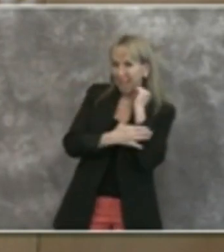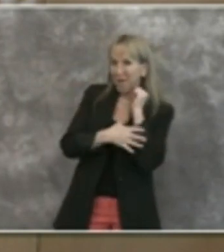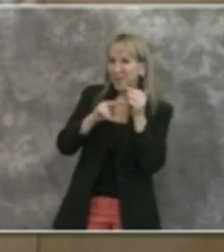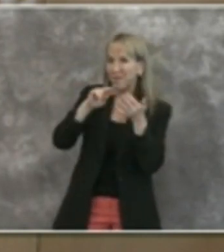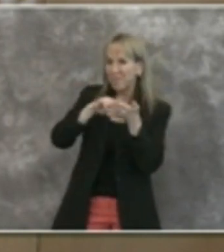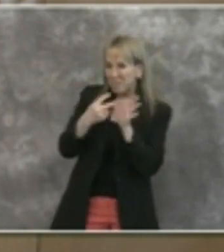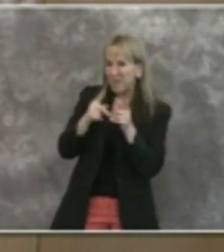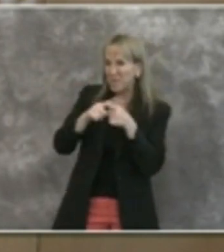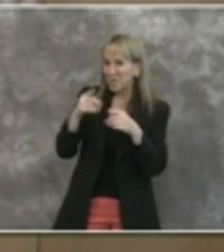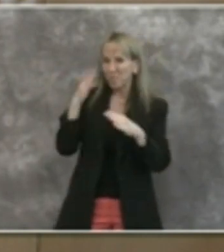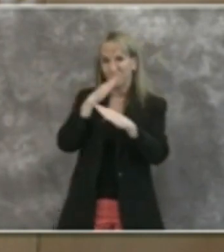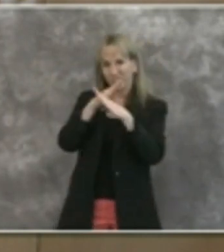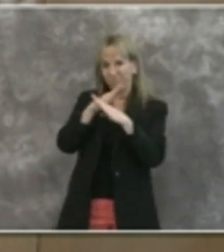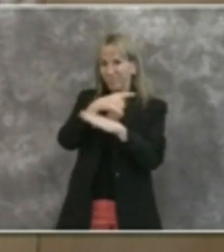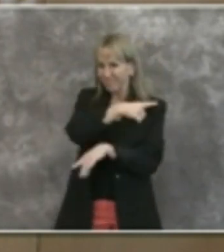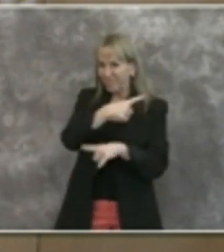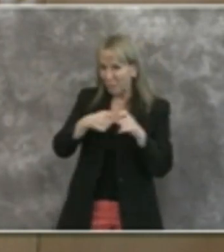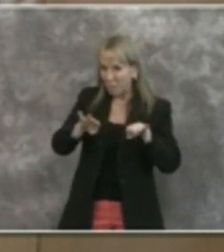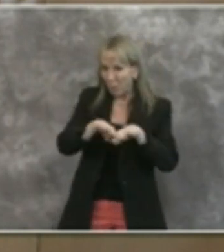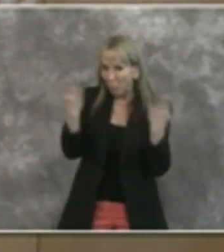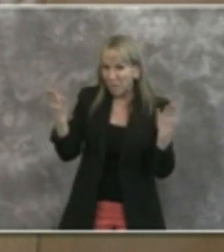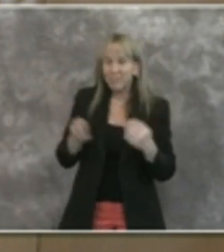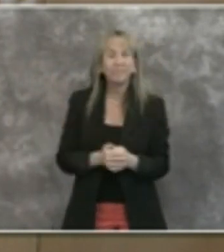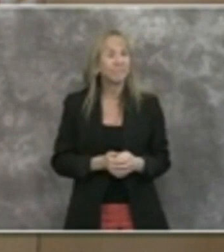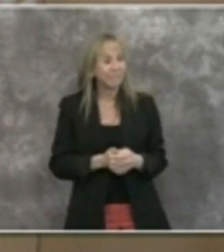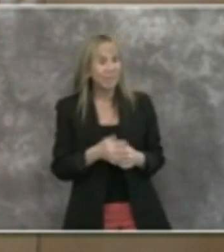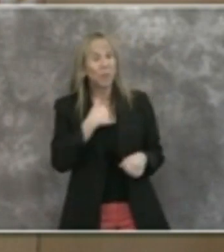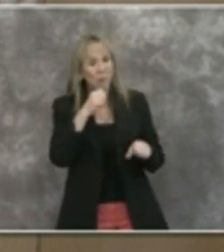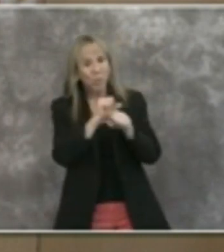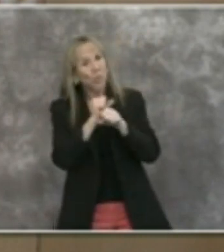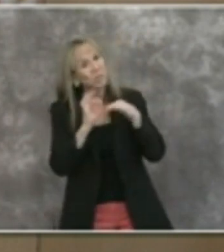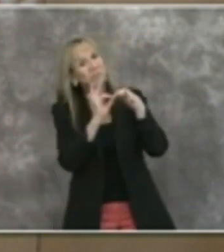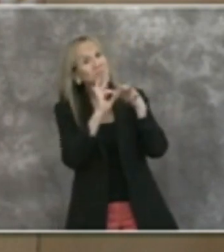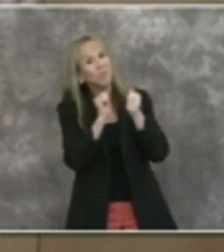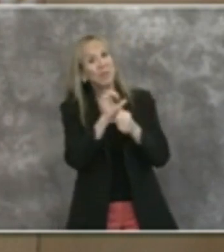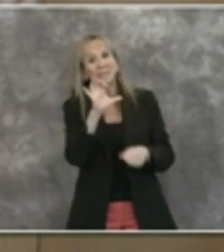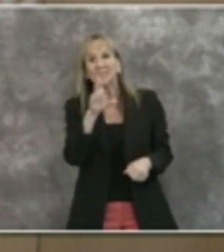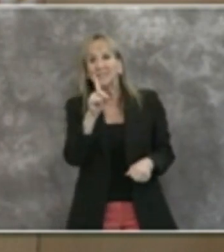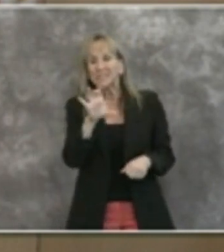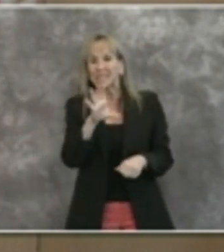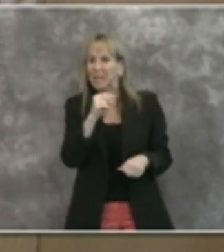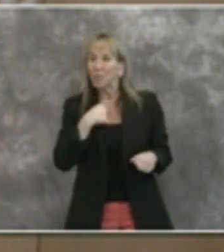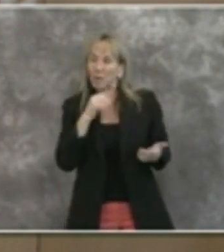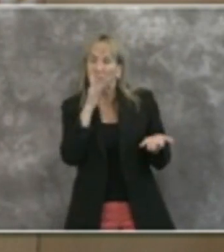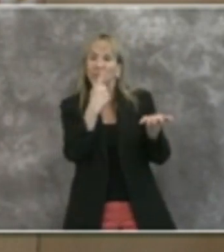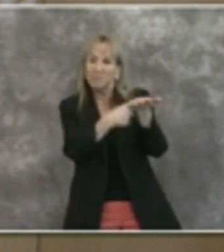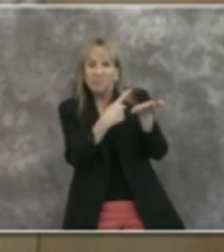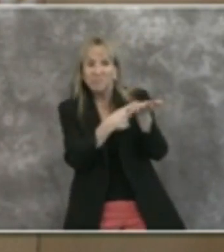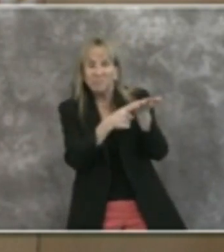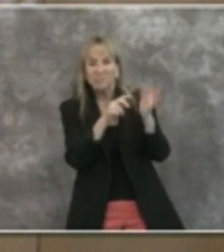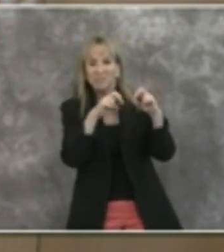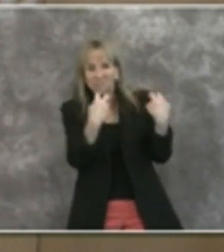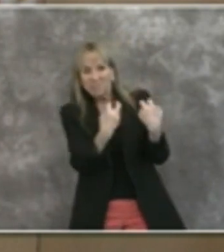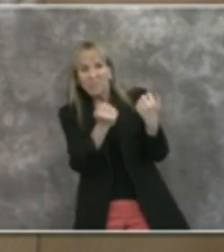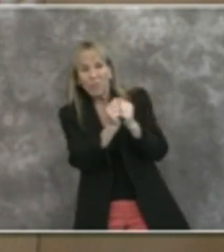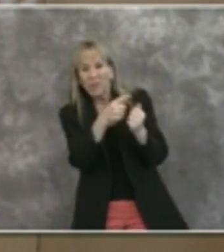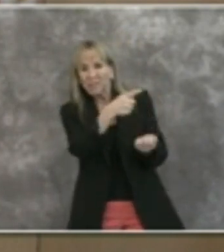PERSONALLY SEEN THEIR PLAN. BUT AGAIN WE DO NOT AGREE WITH THE REOPENING. I THINK I